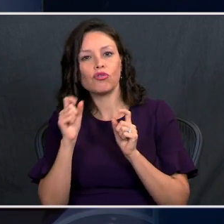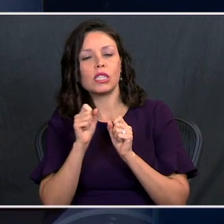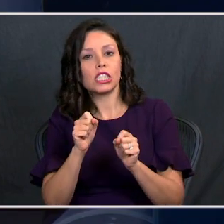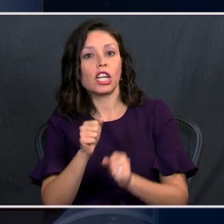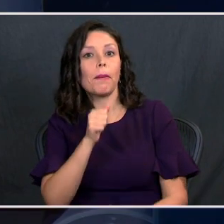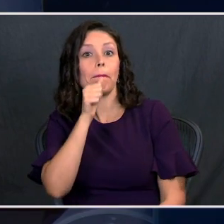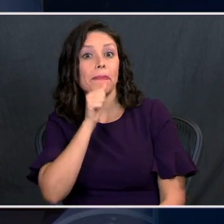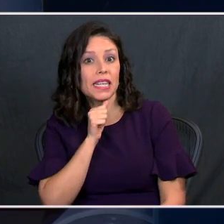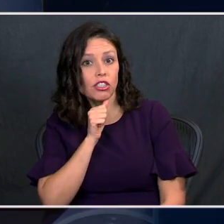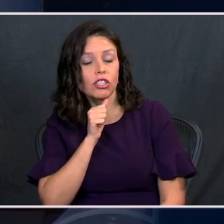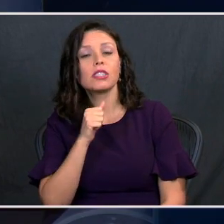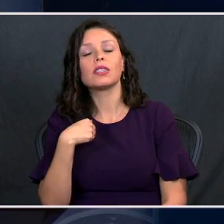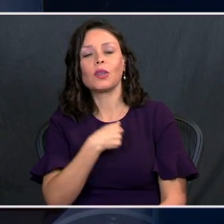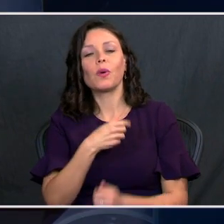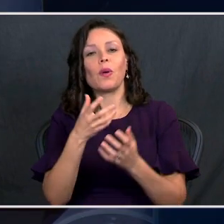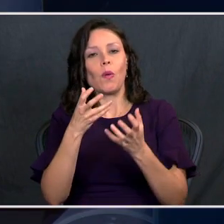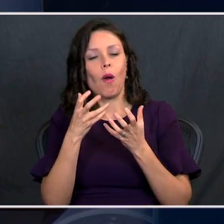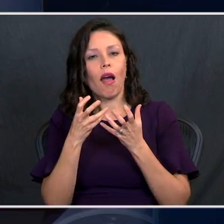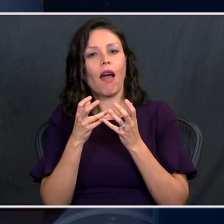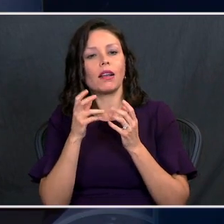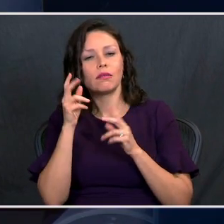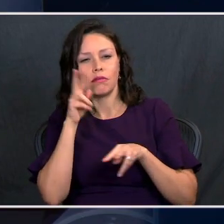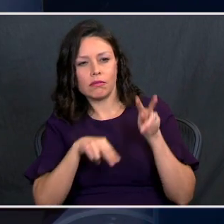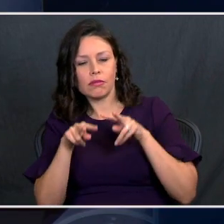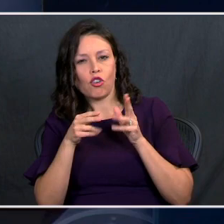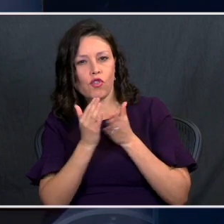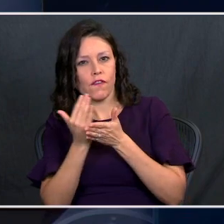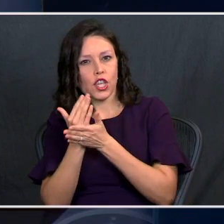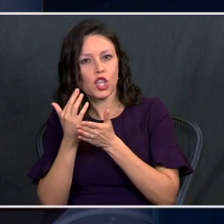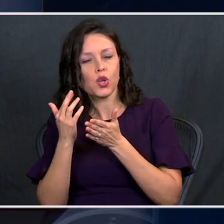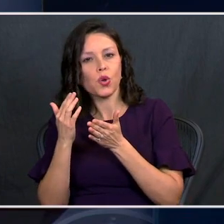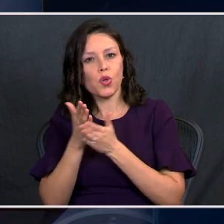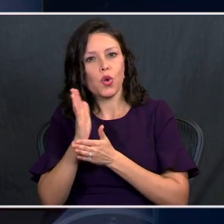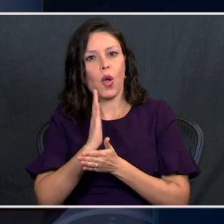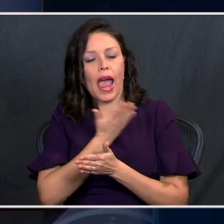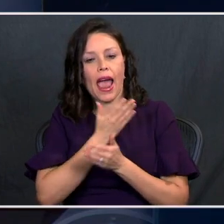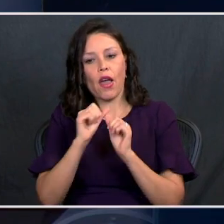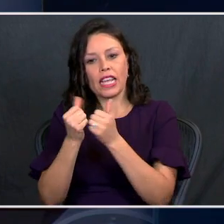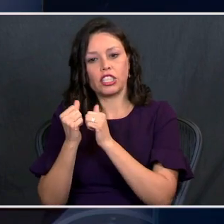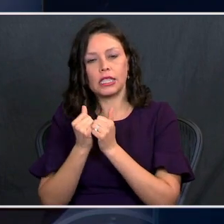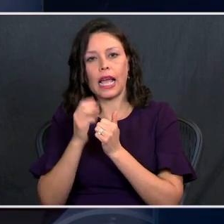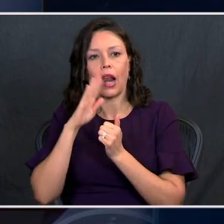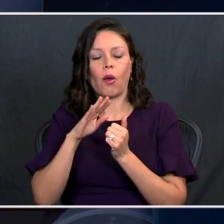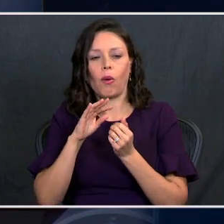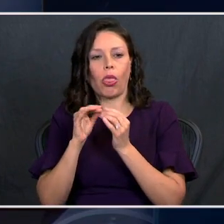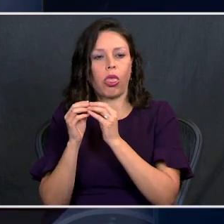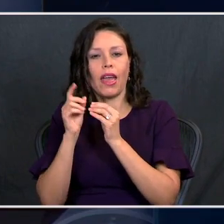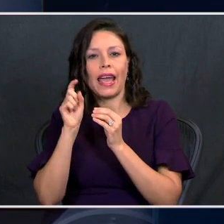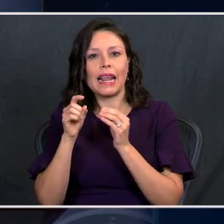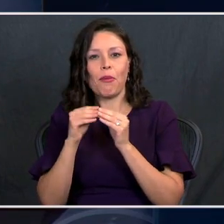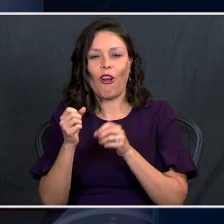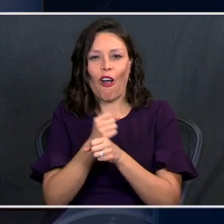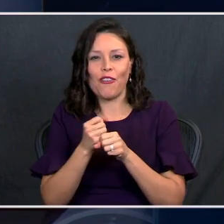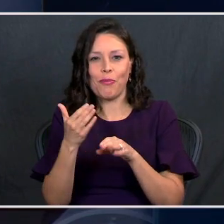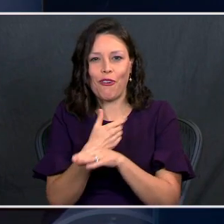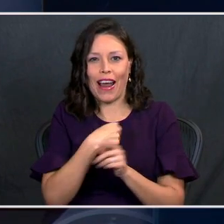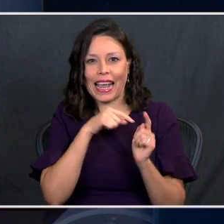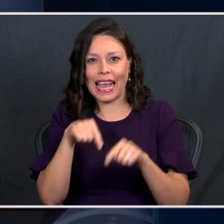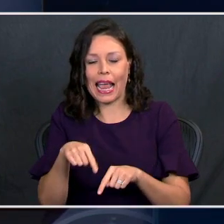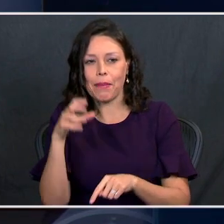and we want to conduct reviews internally, through our interagency -- even though I stumbled over that; I needed a little more coffee before I came out here, I guess.